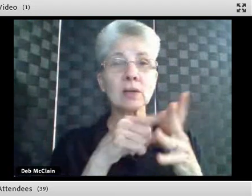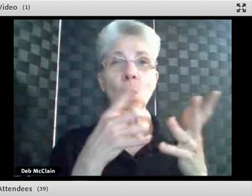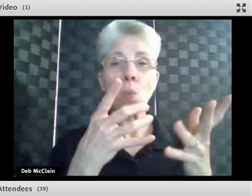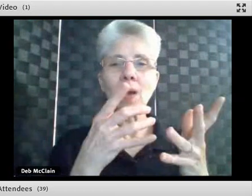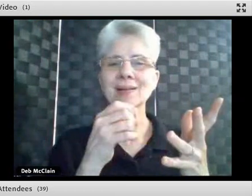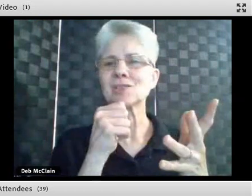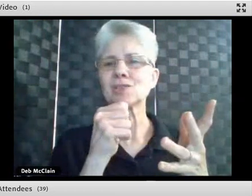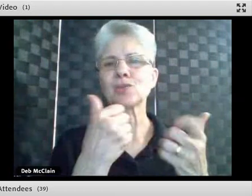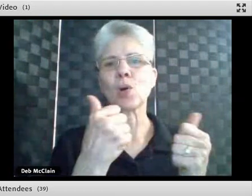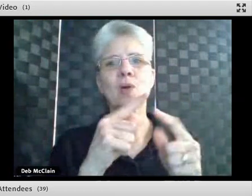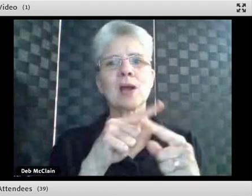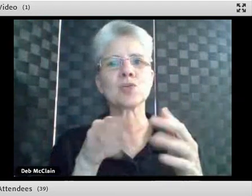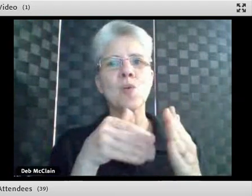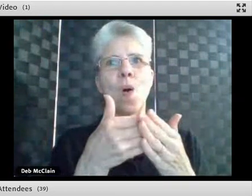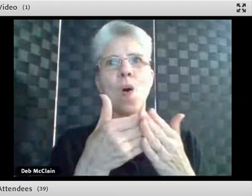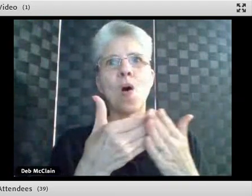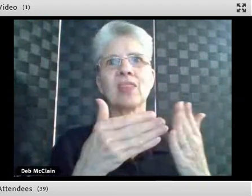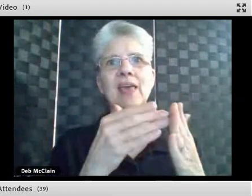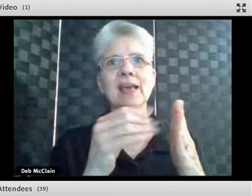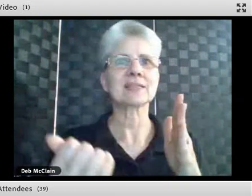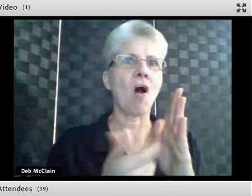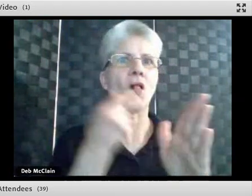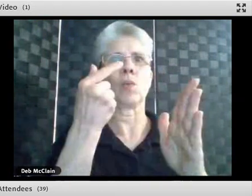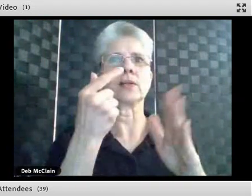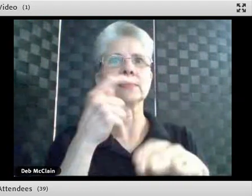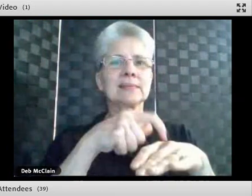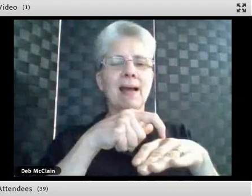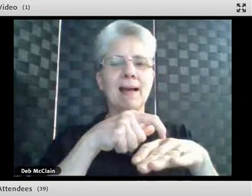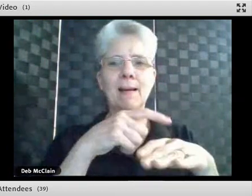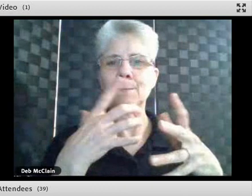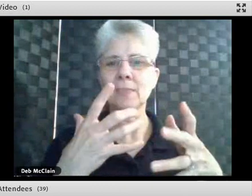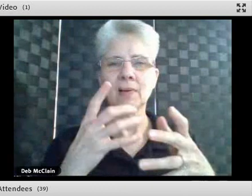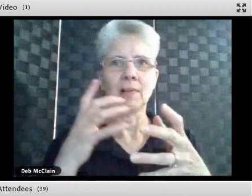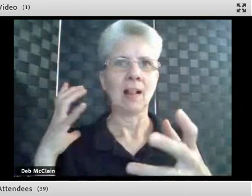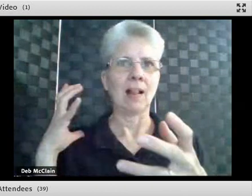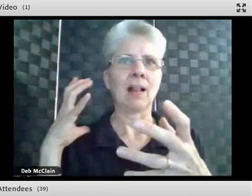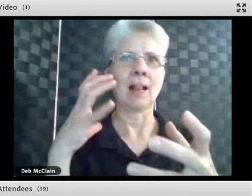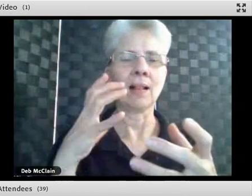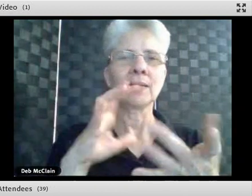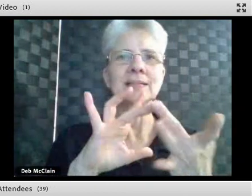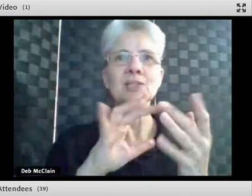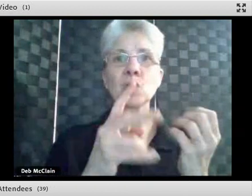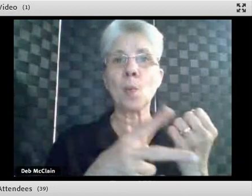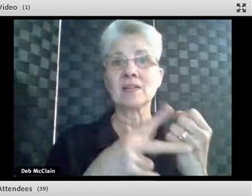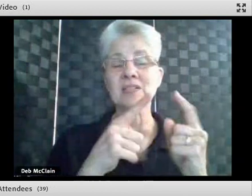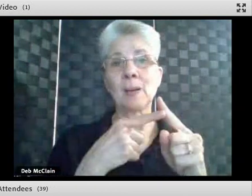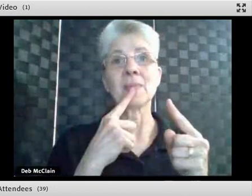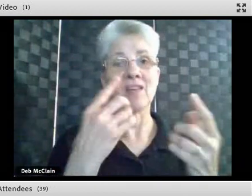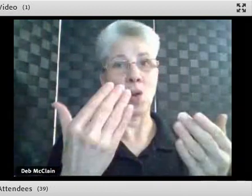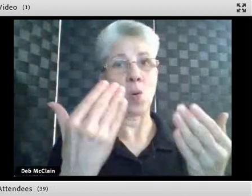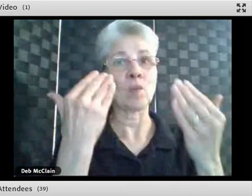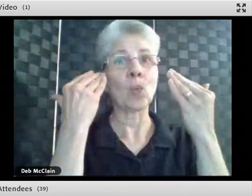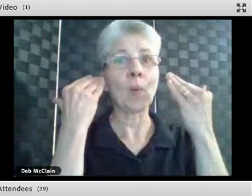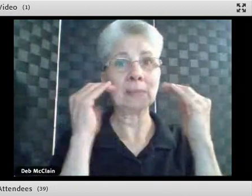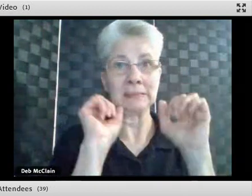is don't try to do all the things all at once. Digital preservation can be quite overwhelming